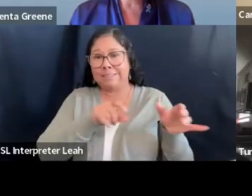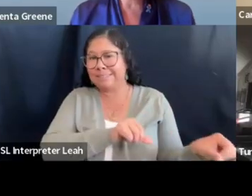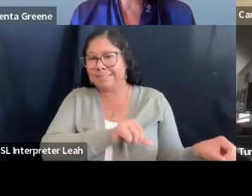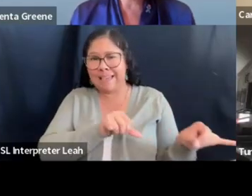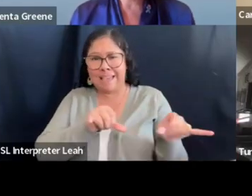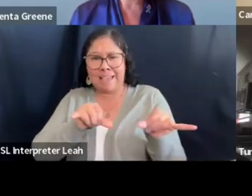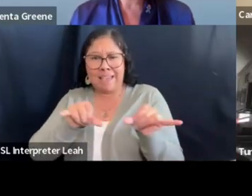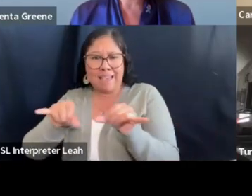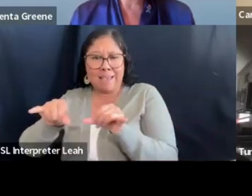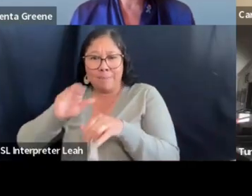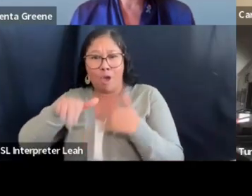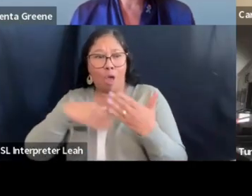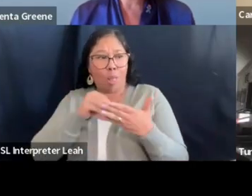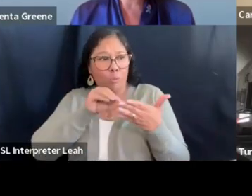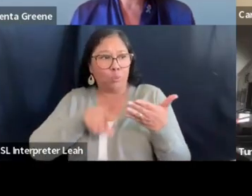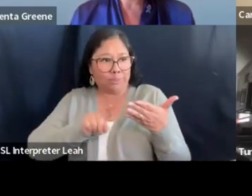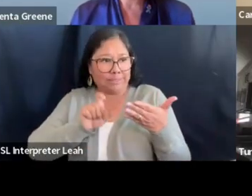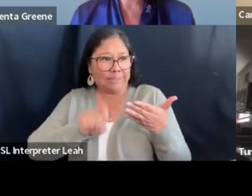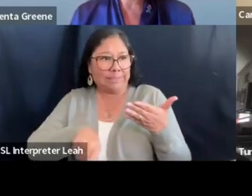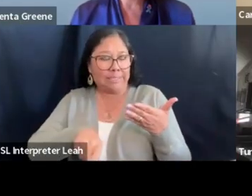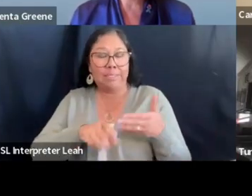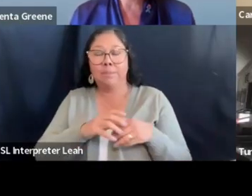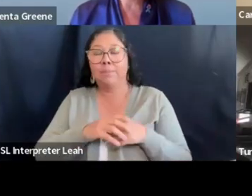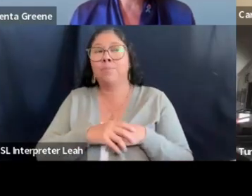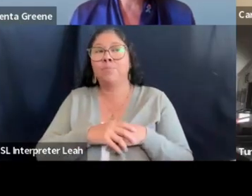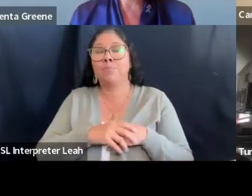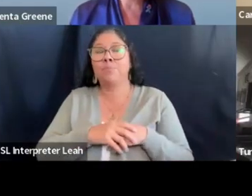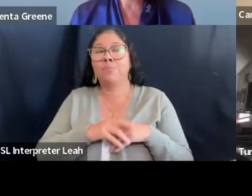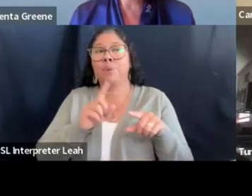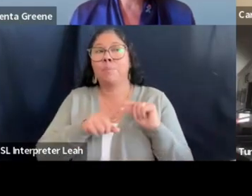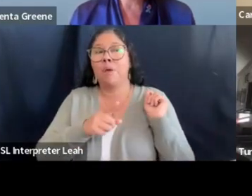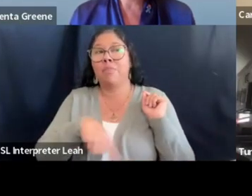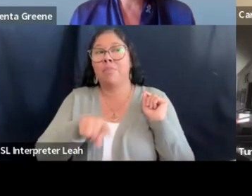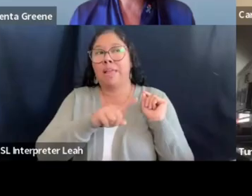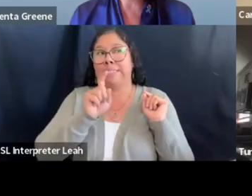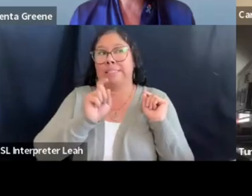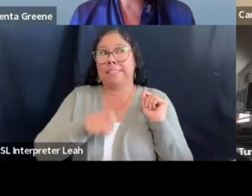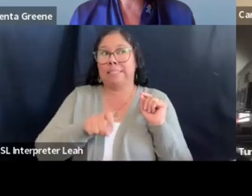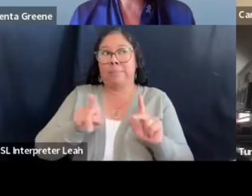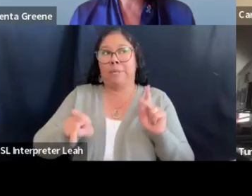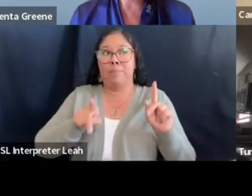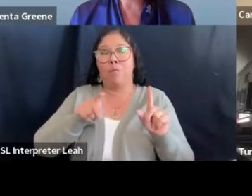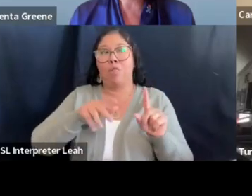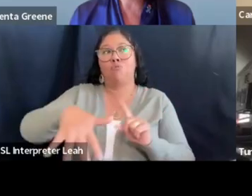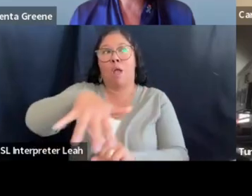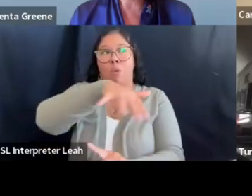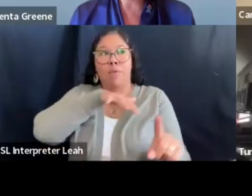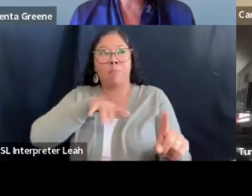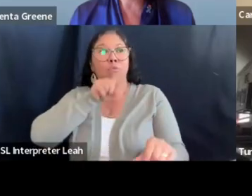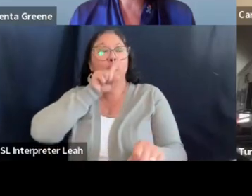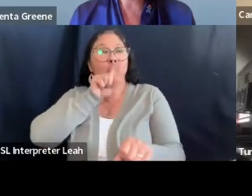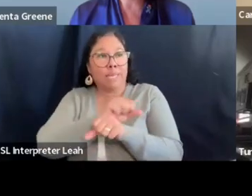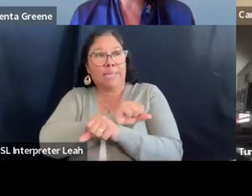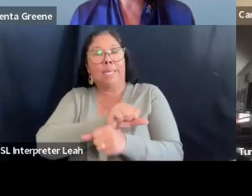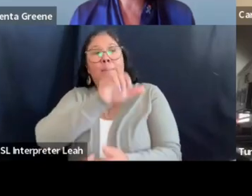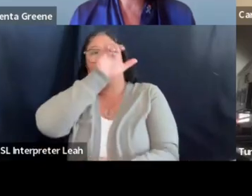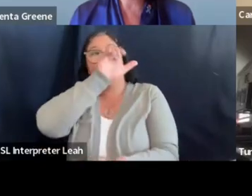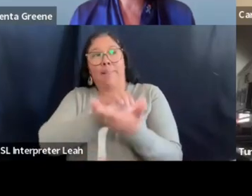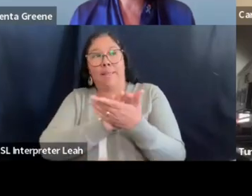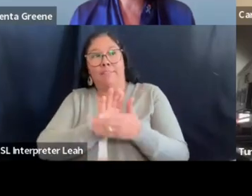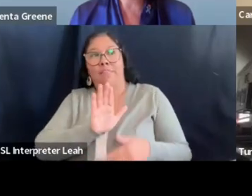need, but they need um the the people around them to really believe in their possibilities.